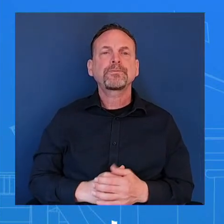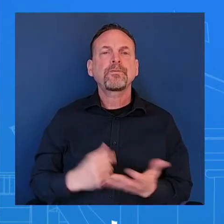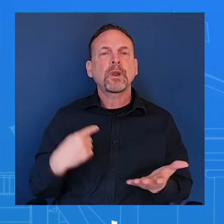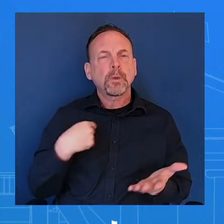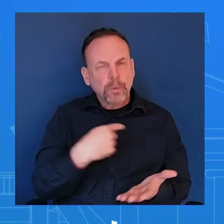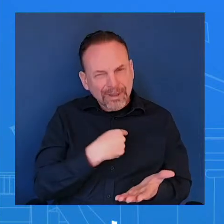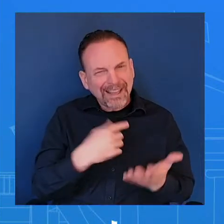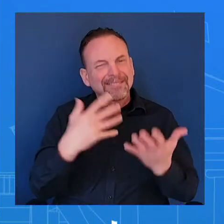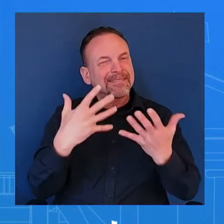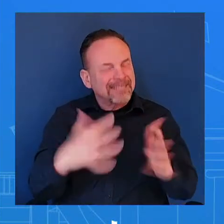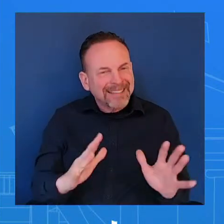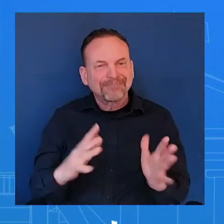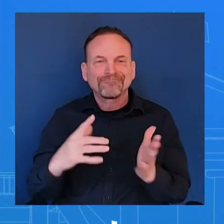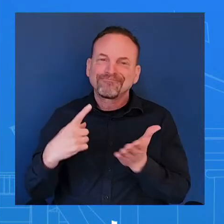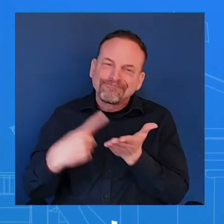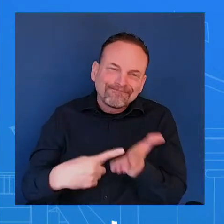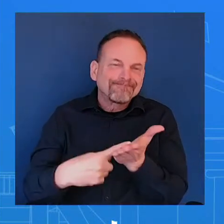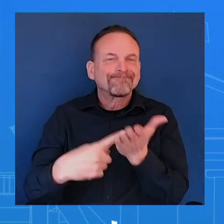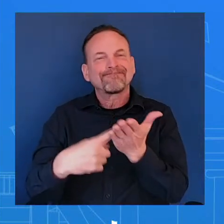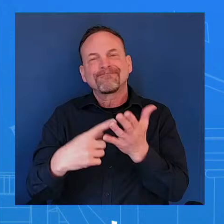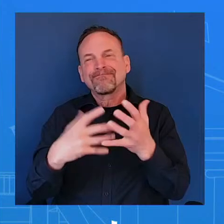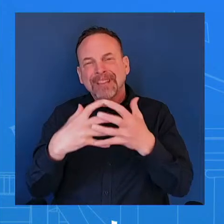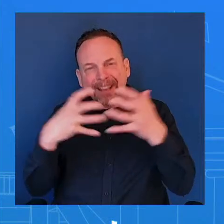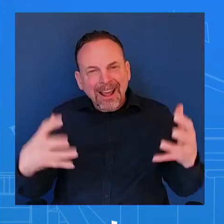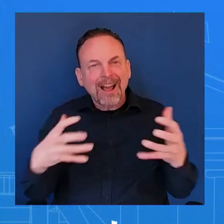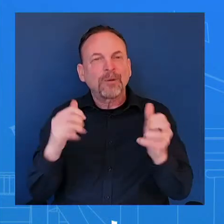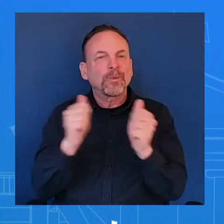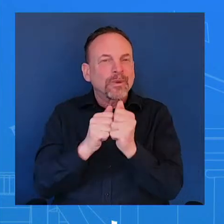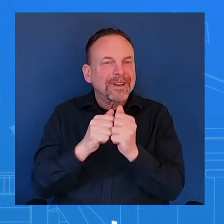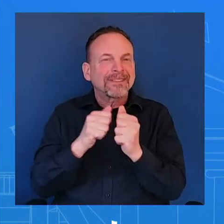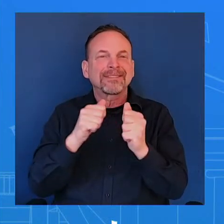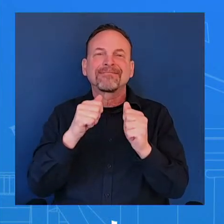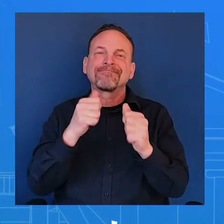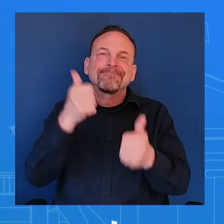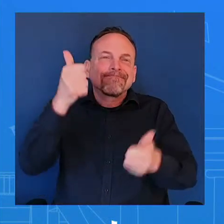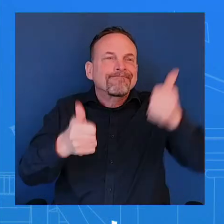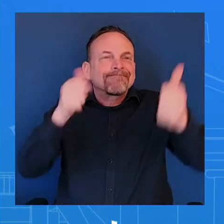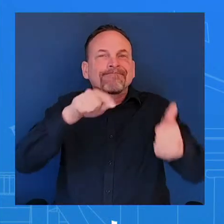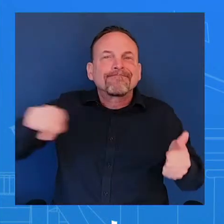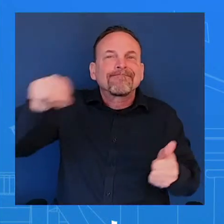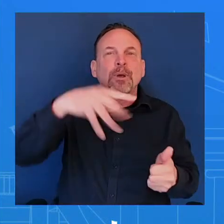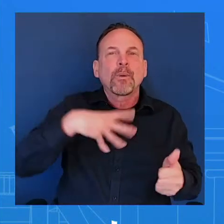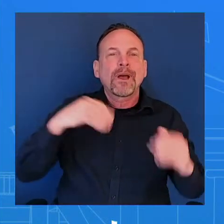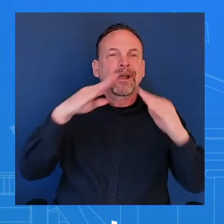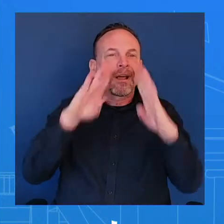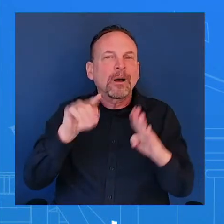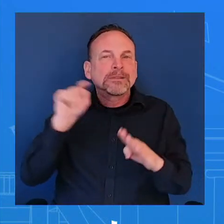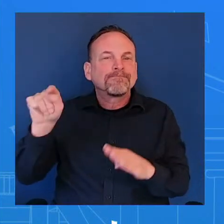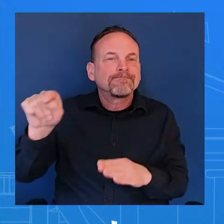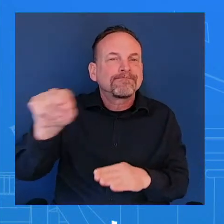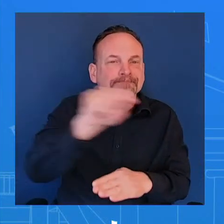whether it's this pra- -- this President. We -- not all conversations we -- we, obviously, read out. We keep o- --